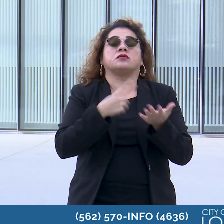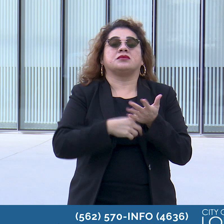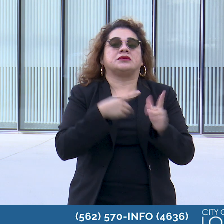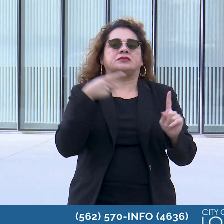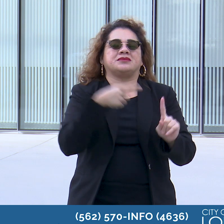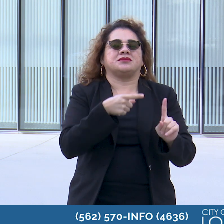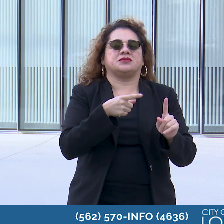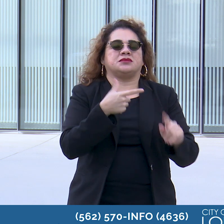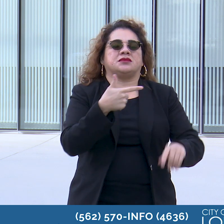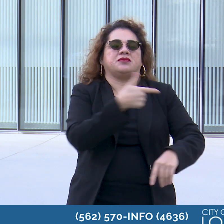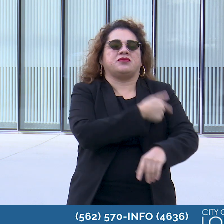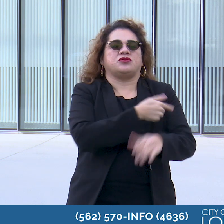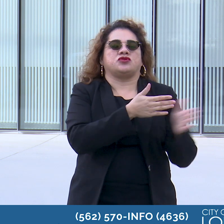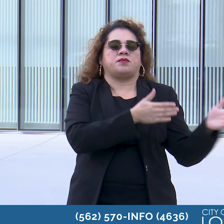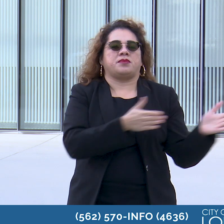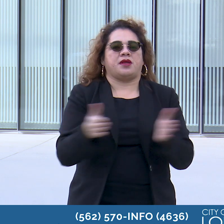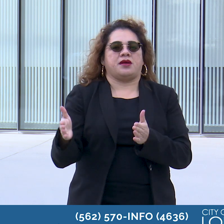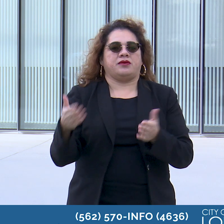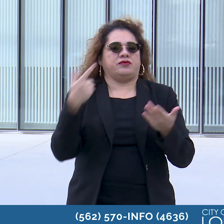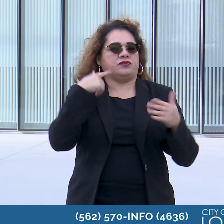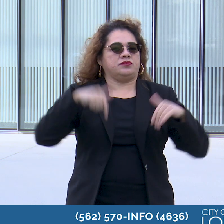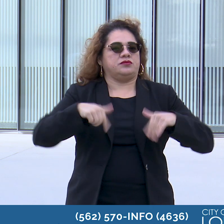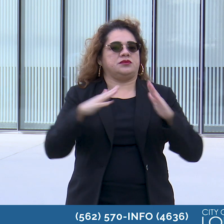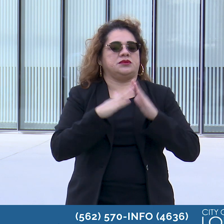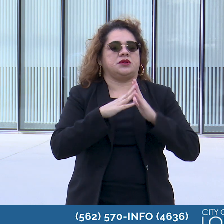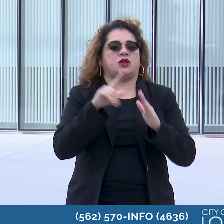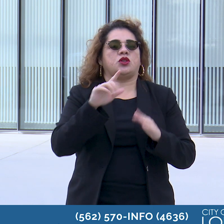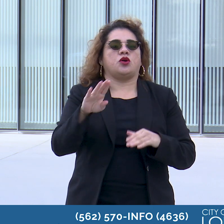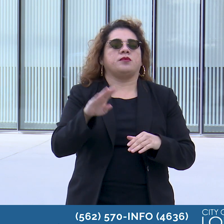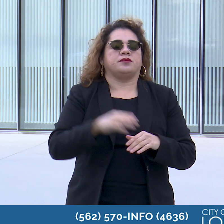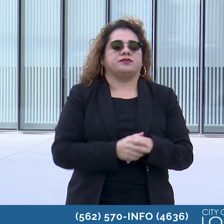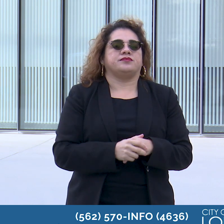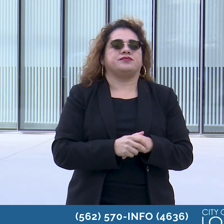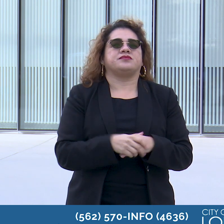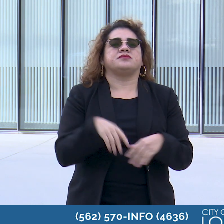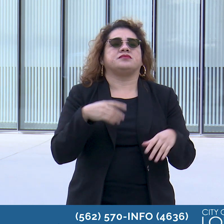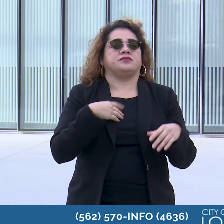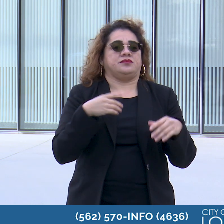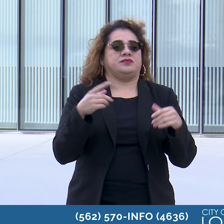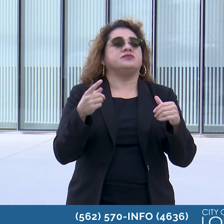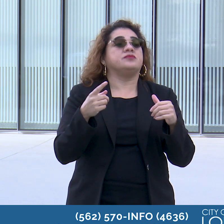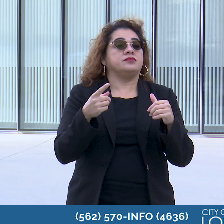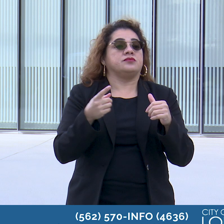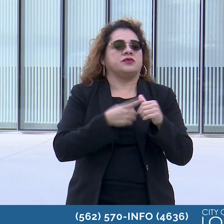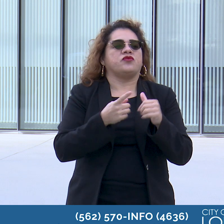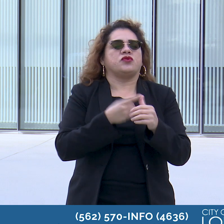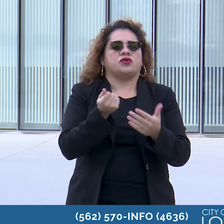I just want to give a few, few facts about where we are at and then move right into our